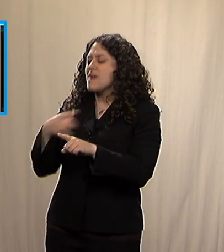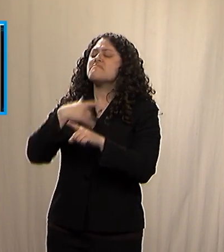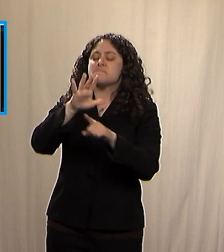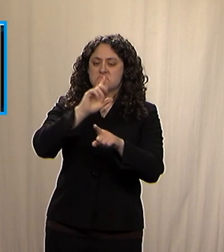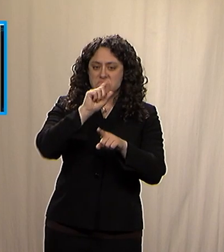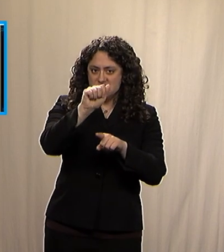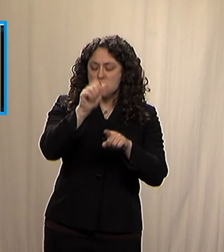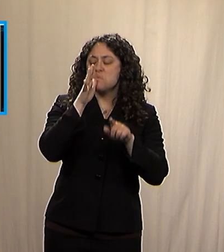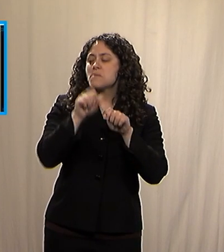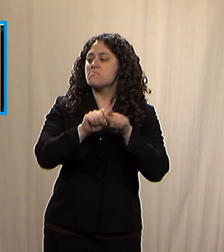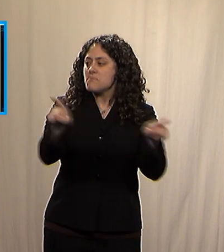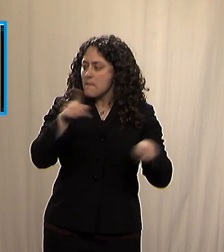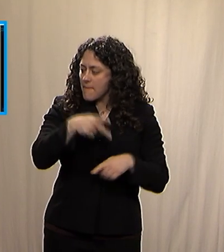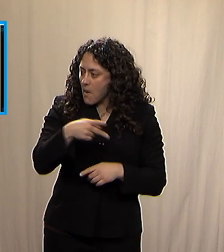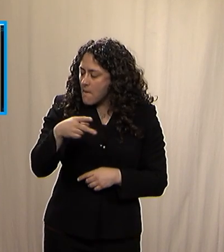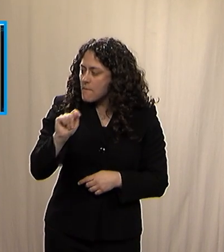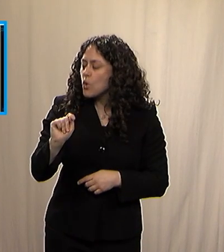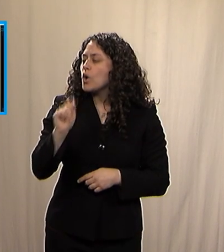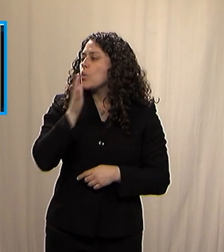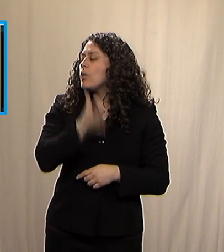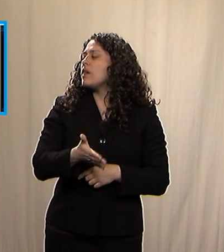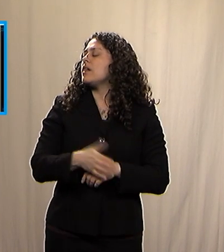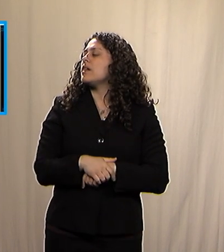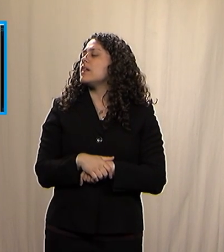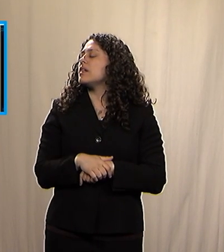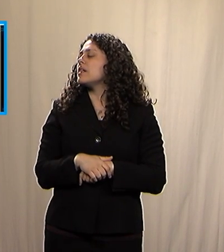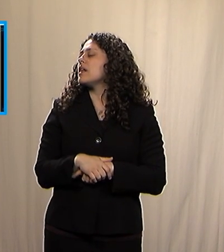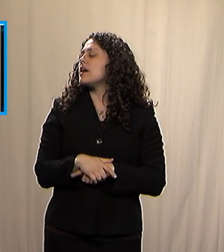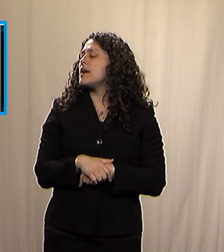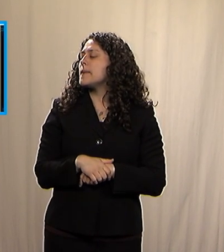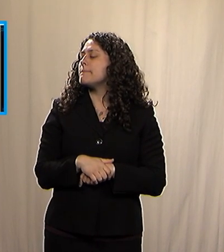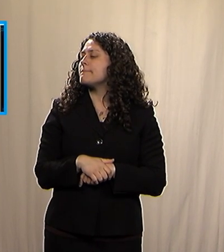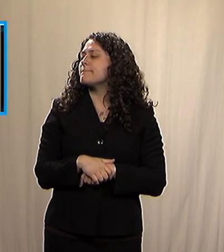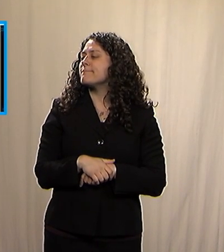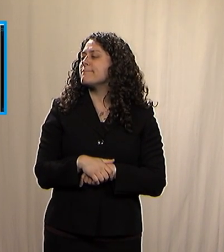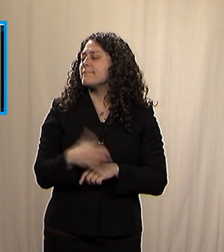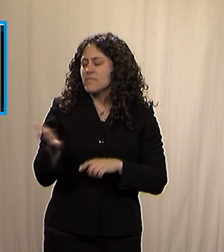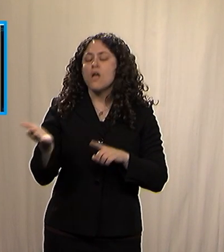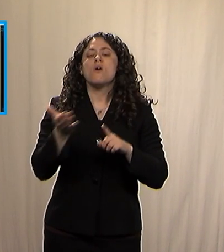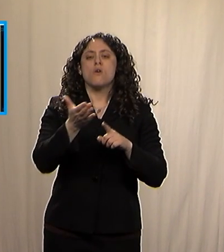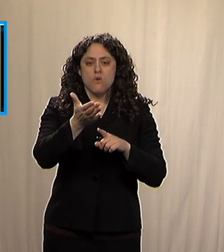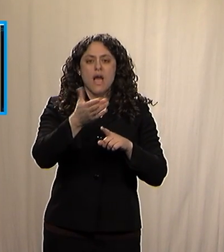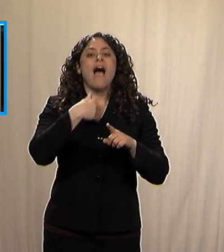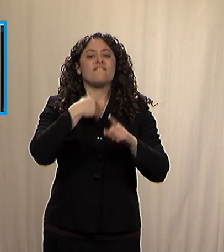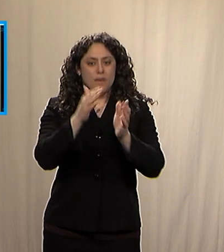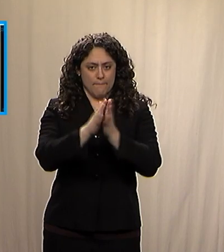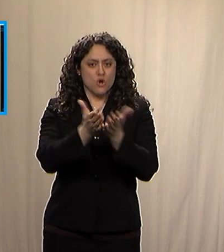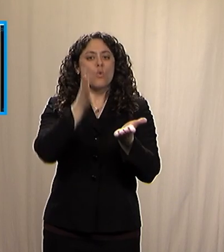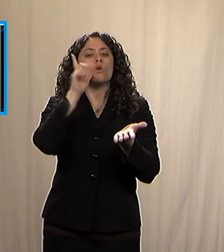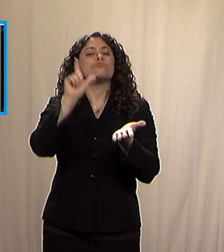And we do have some, we have a book that will be coming out next year that will be outlining